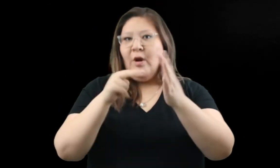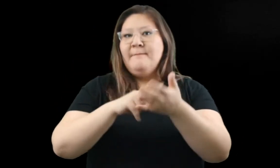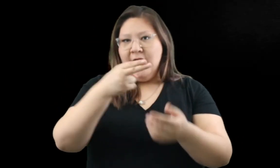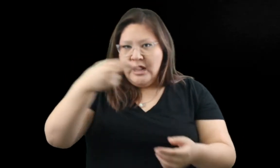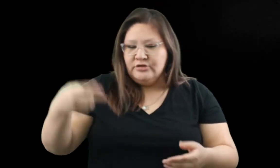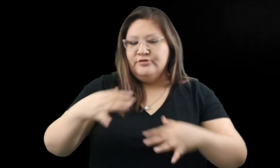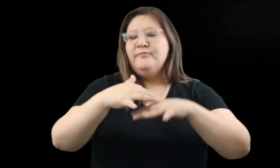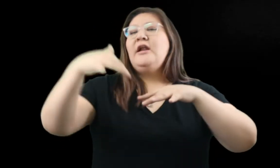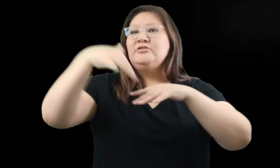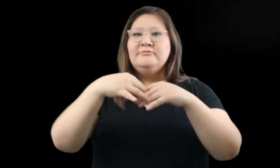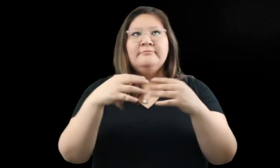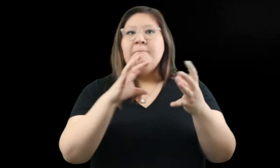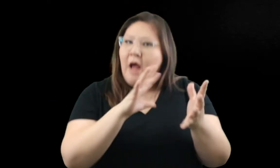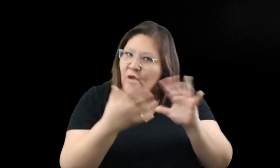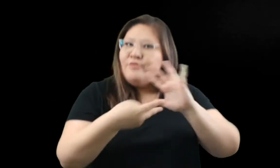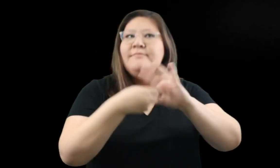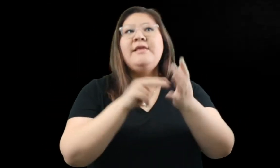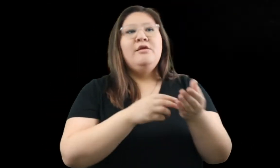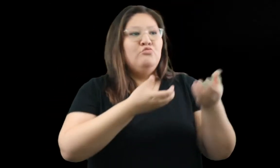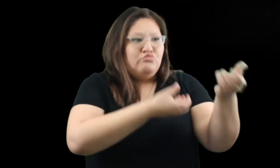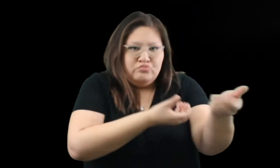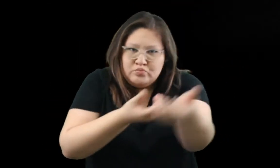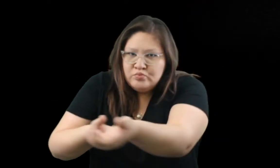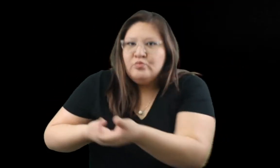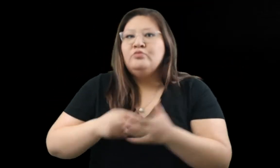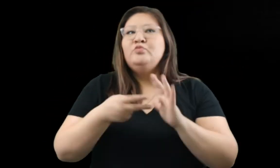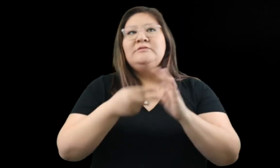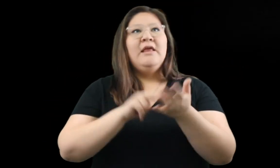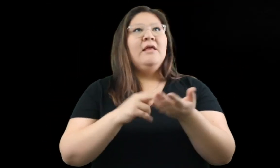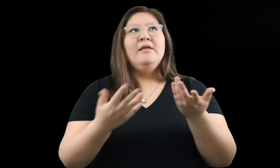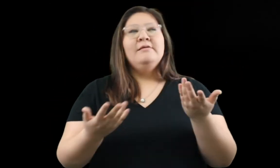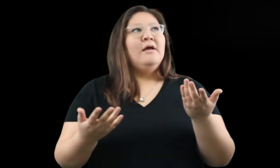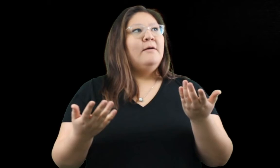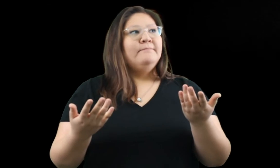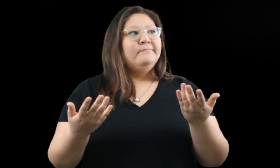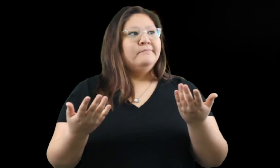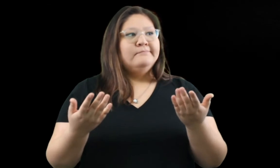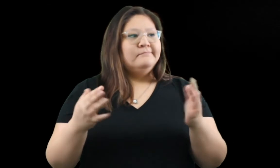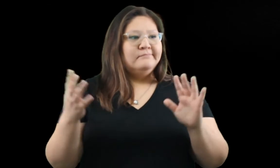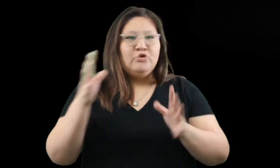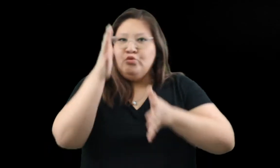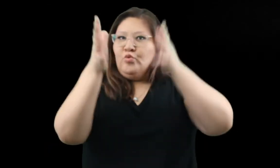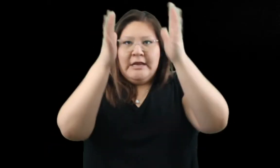I learned some of our history. The purpose of our powwows and the meaning of other ceremonies.